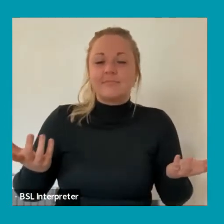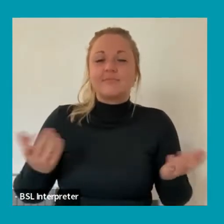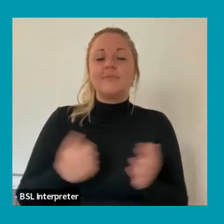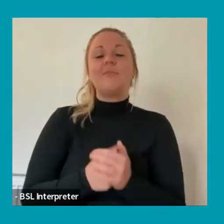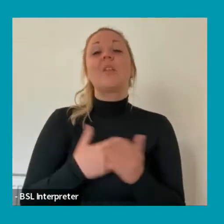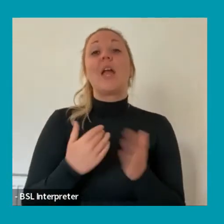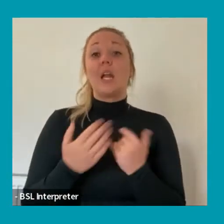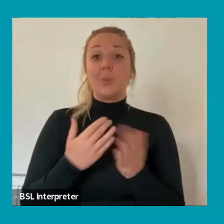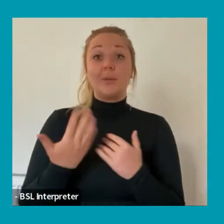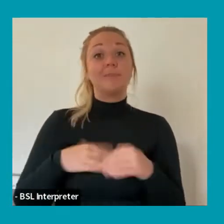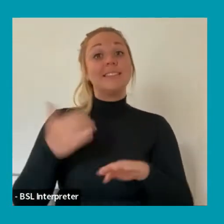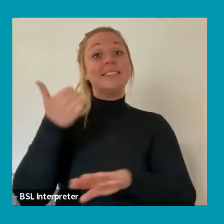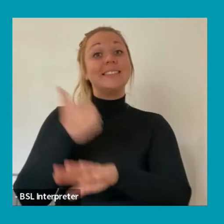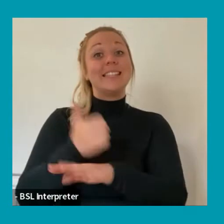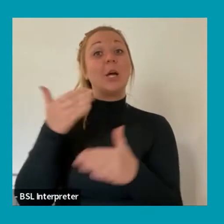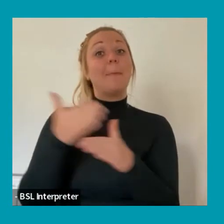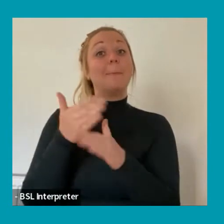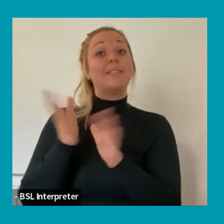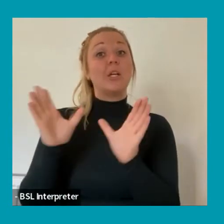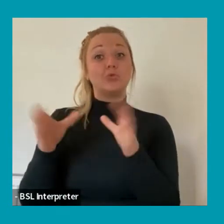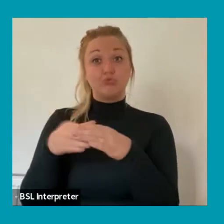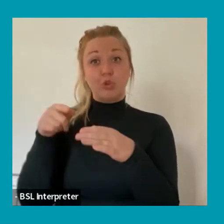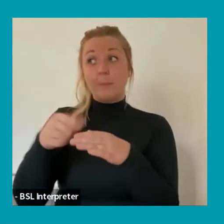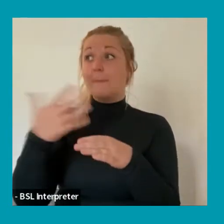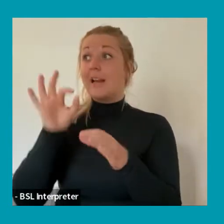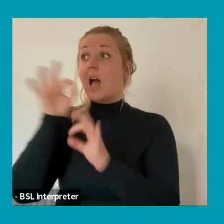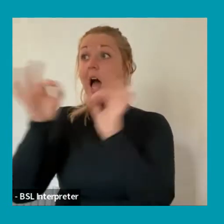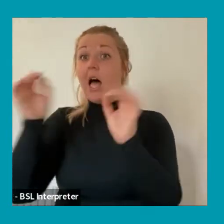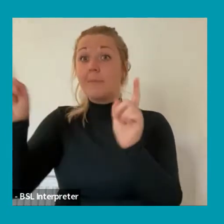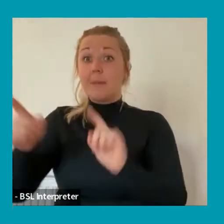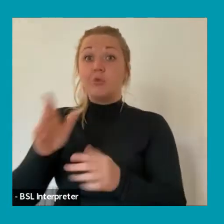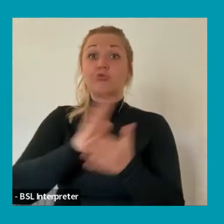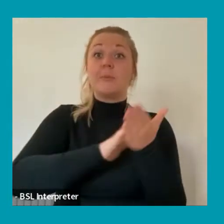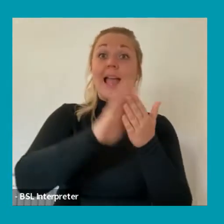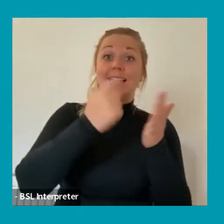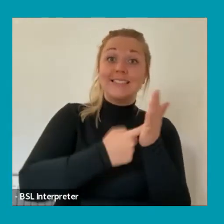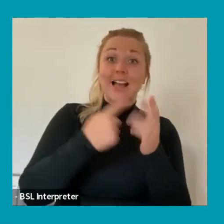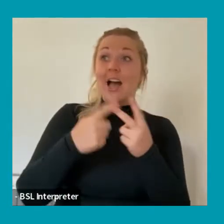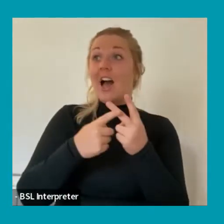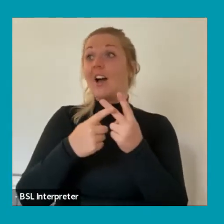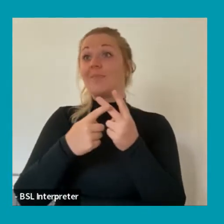We got people from HR from facilities from the States from, IT together.